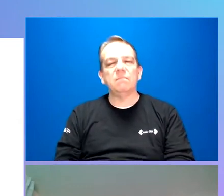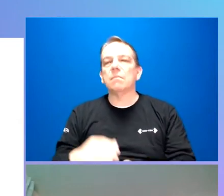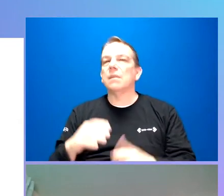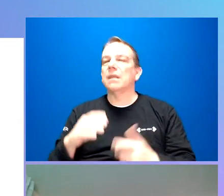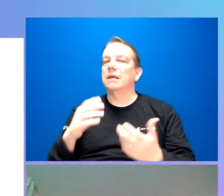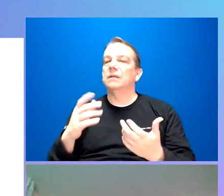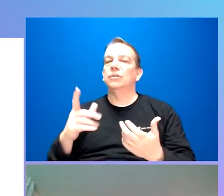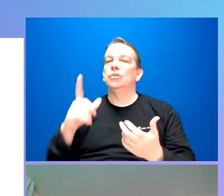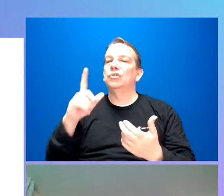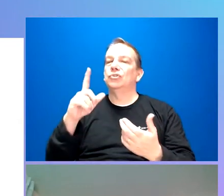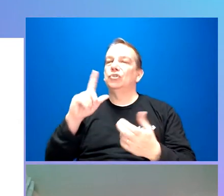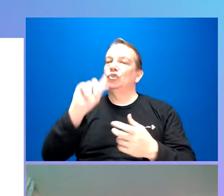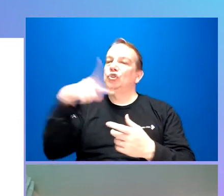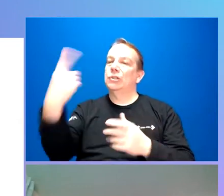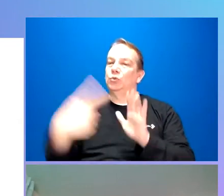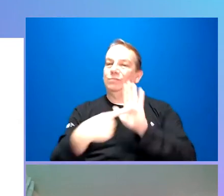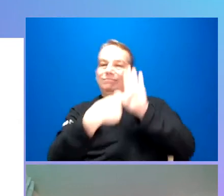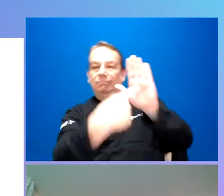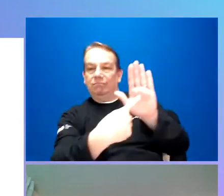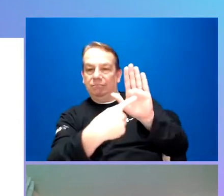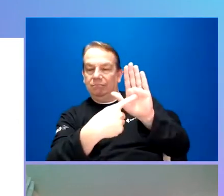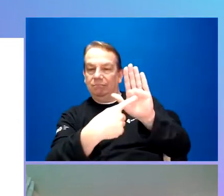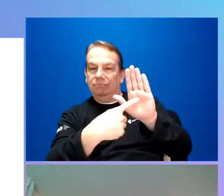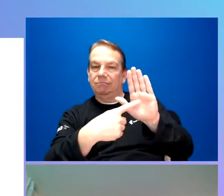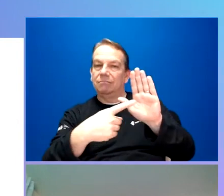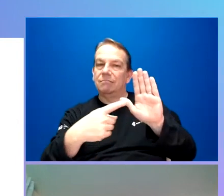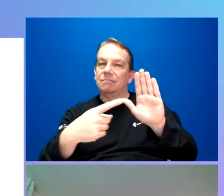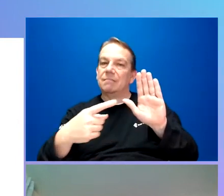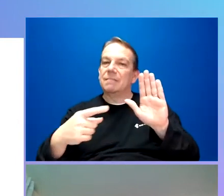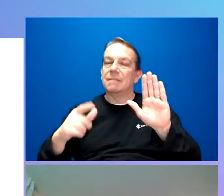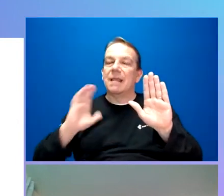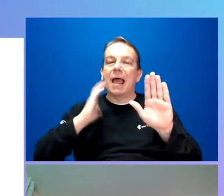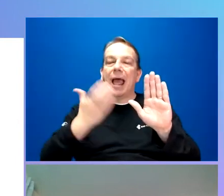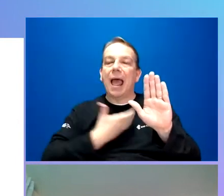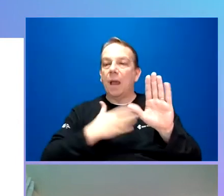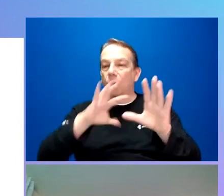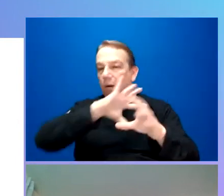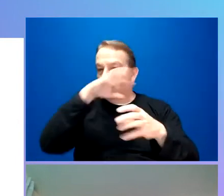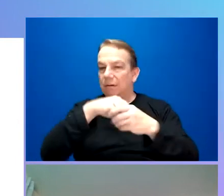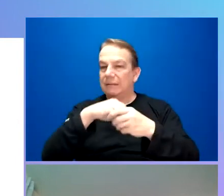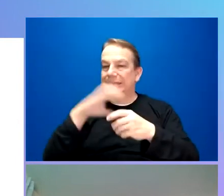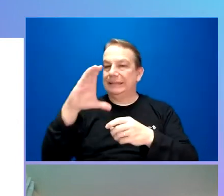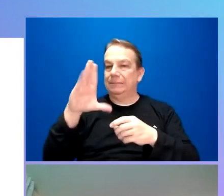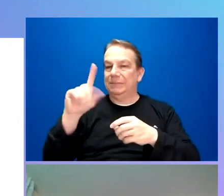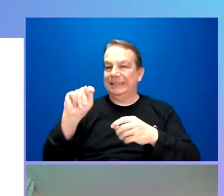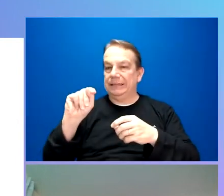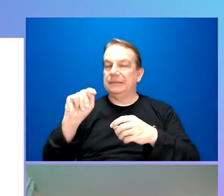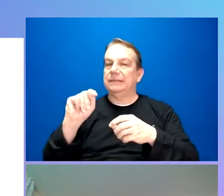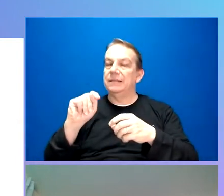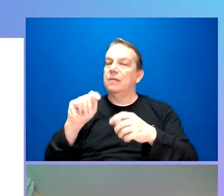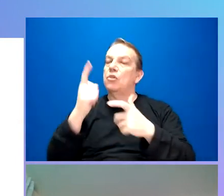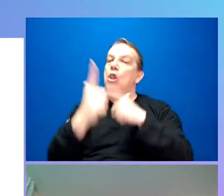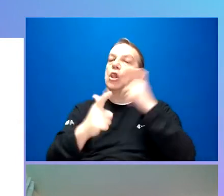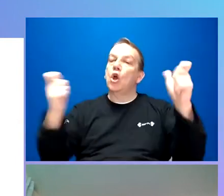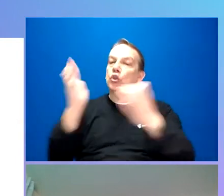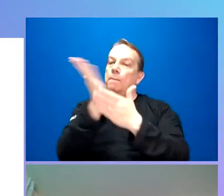about DBT, CBT in the larger context that we are driving